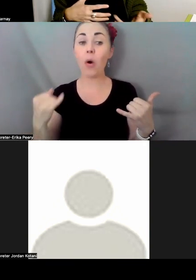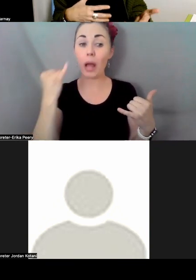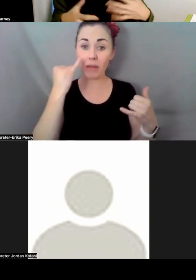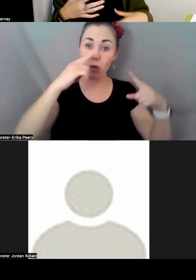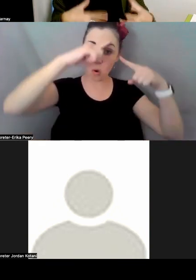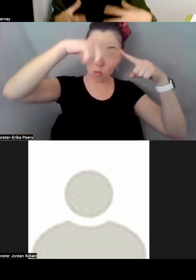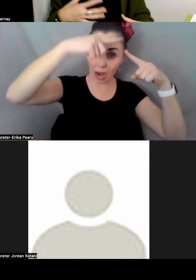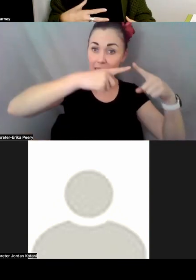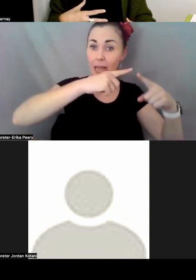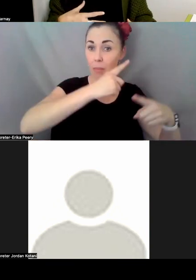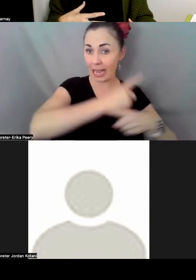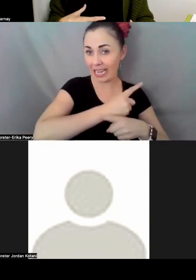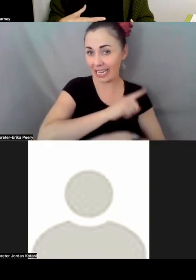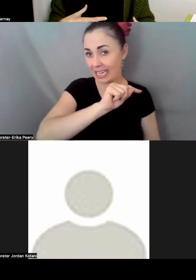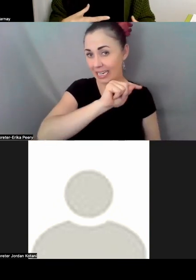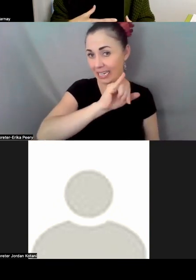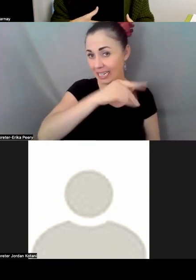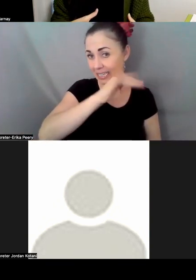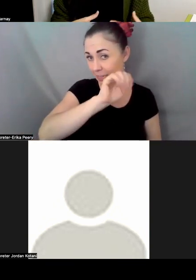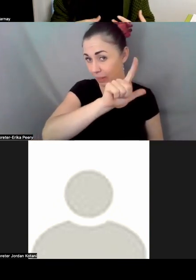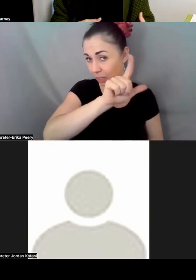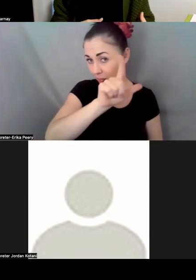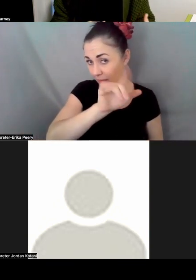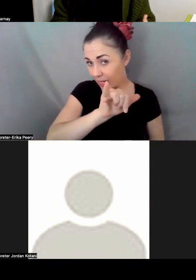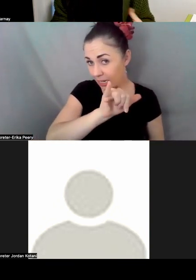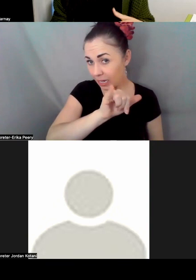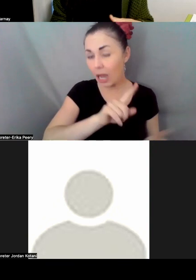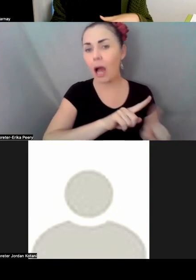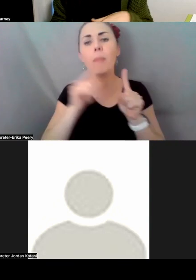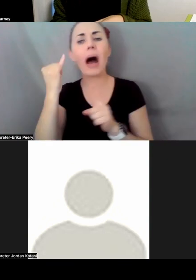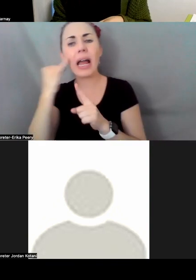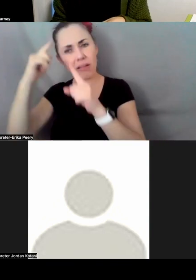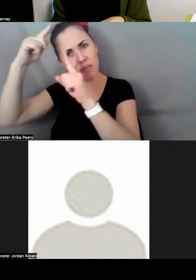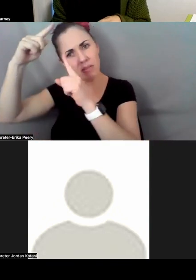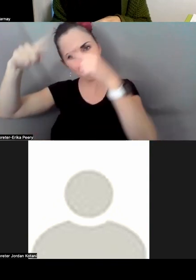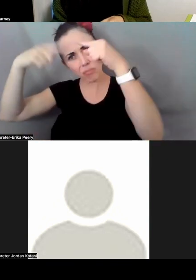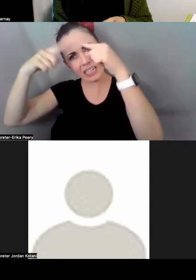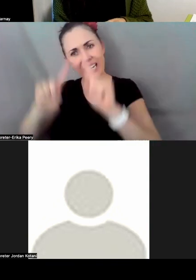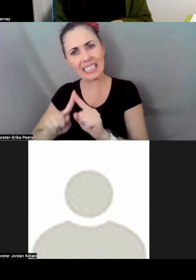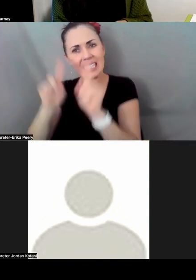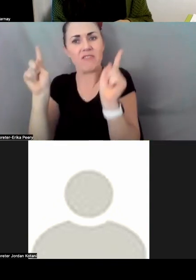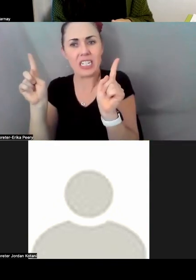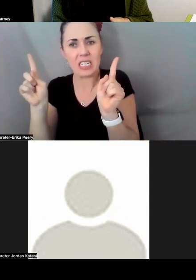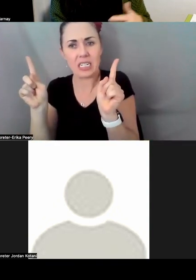kind of talk about what happens when our brains process them differently. That can be called,